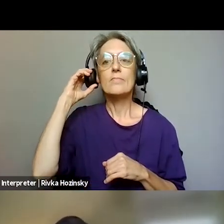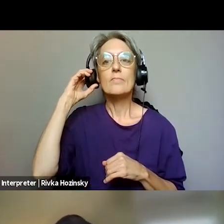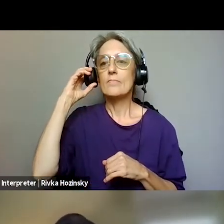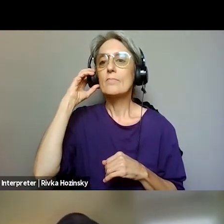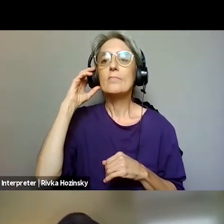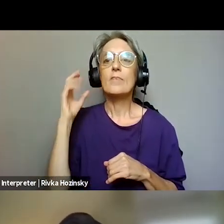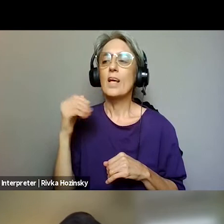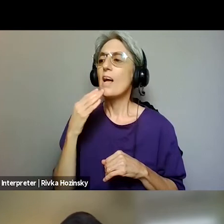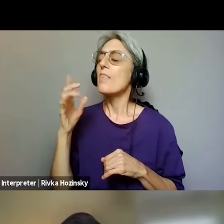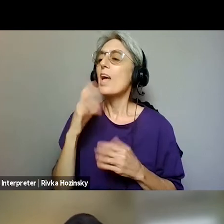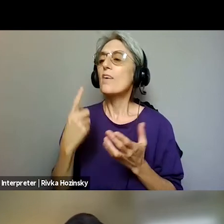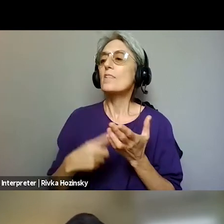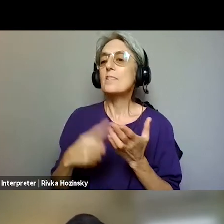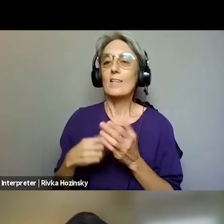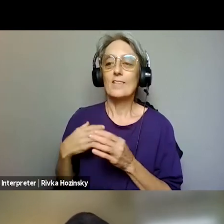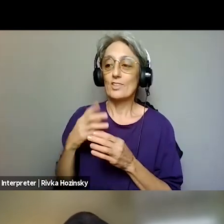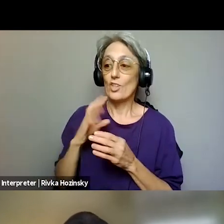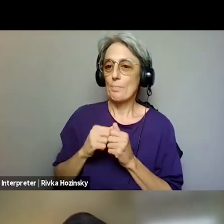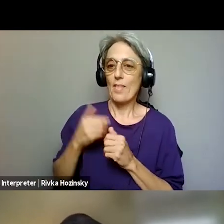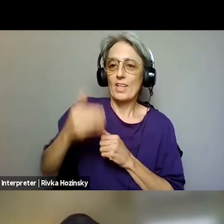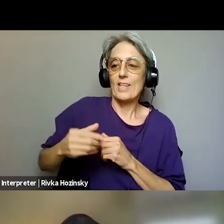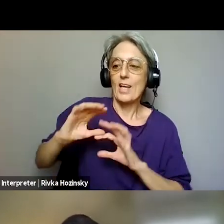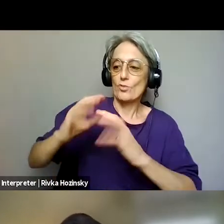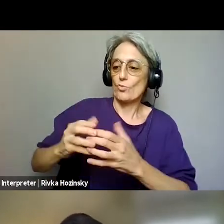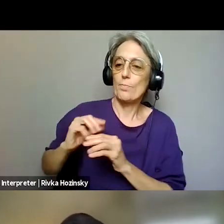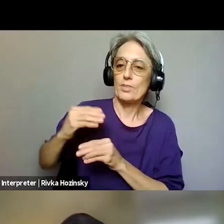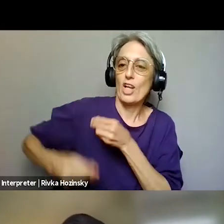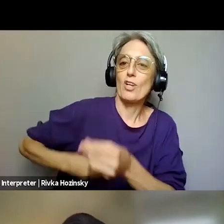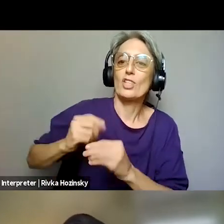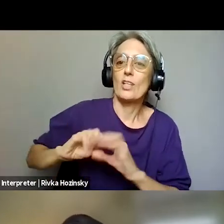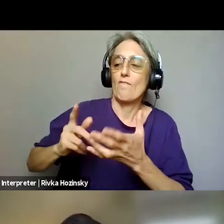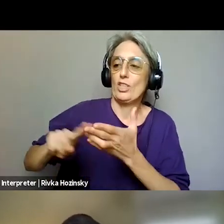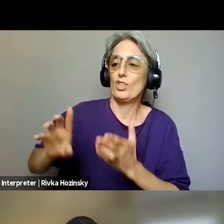of researchers. And I really feel like it is our responsibility in how we train the next generation